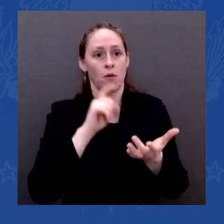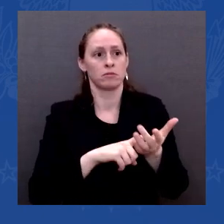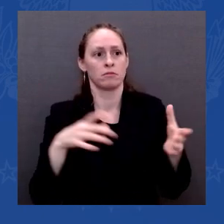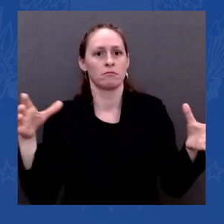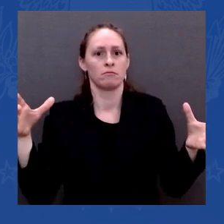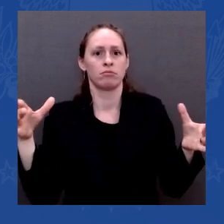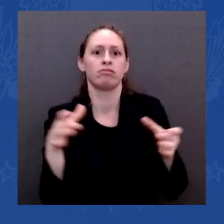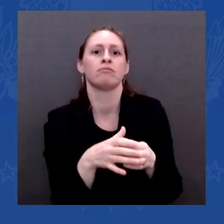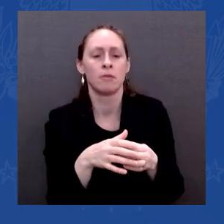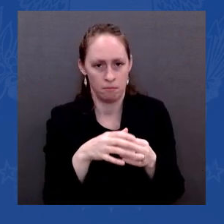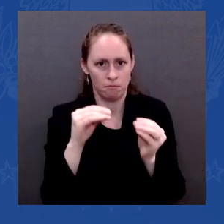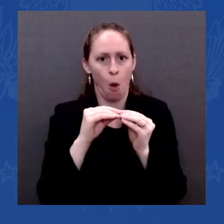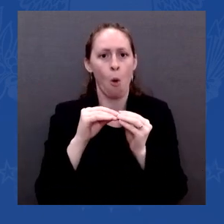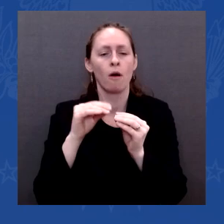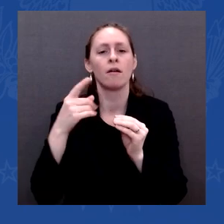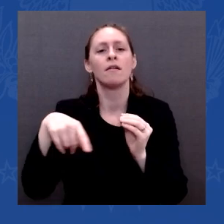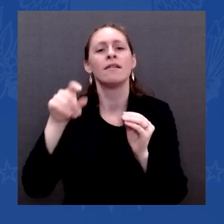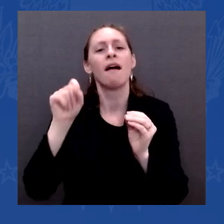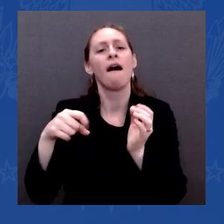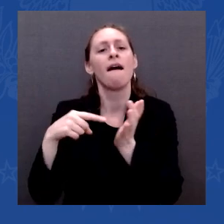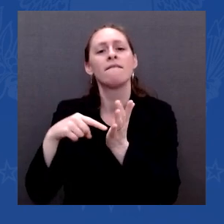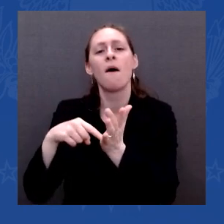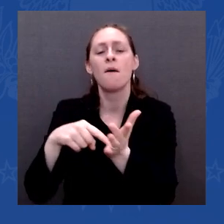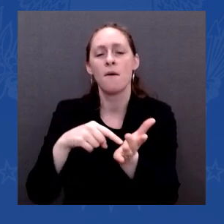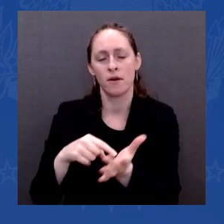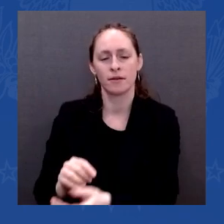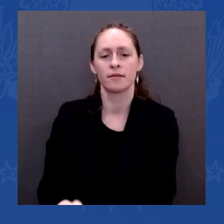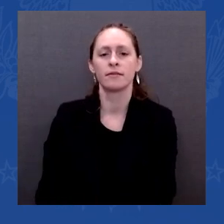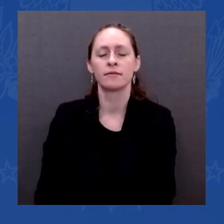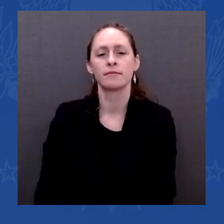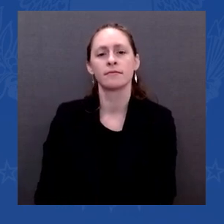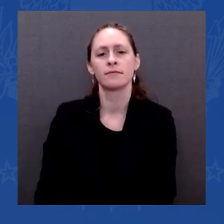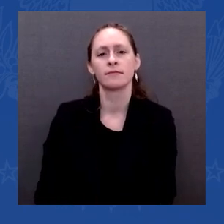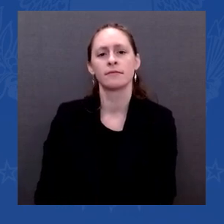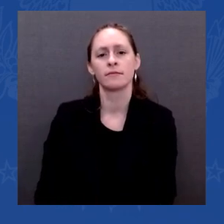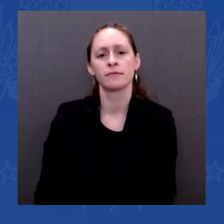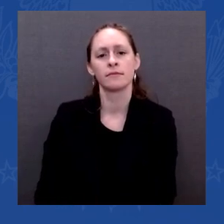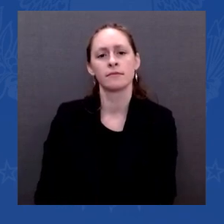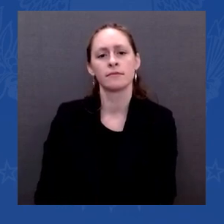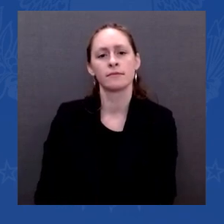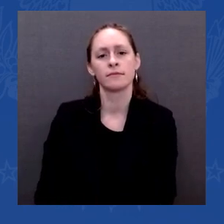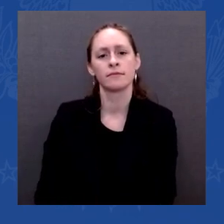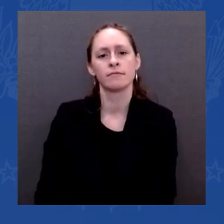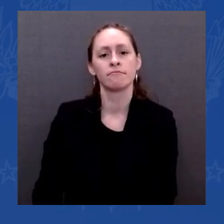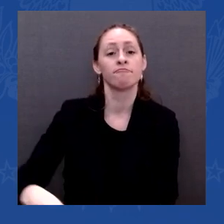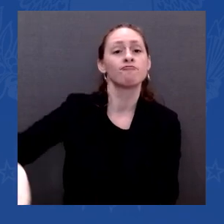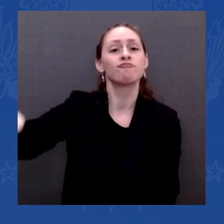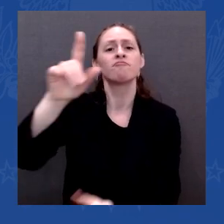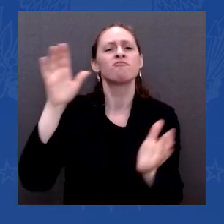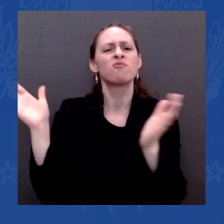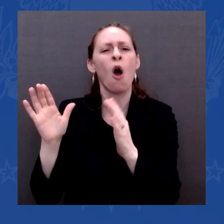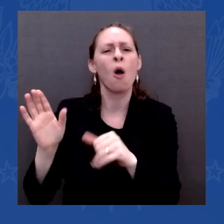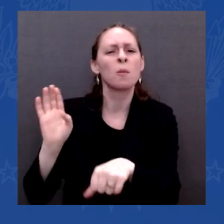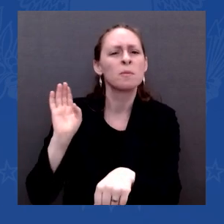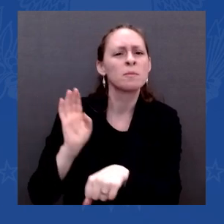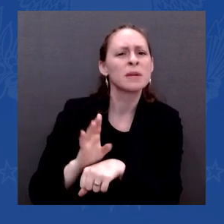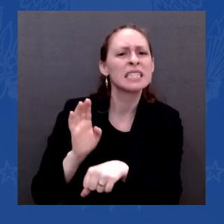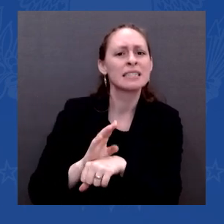You all know this: Business applications grew by nearly 30 percent last year -- more than any year in history. If they’re saying everything is so bad,